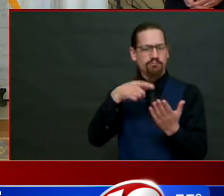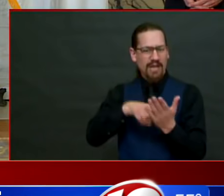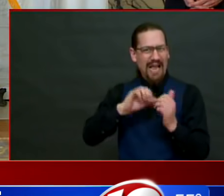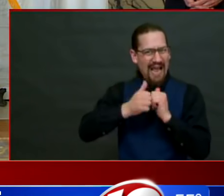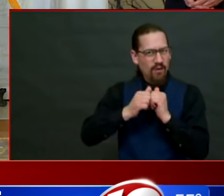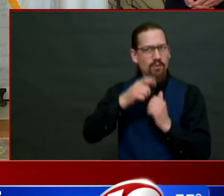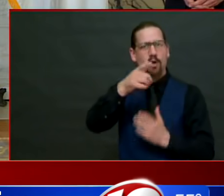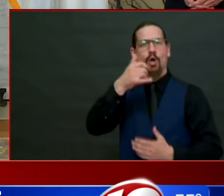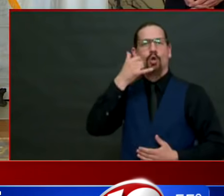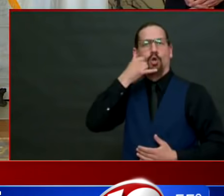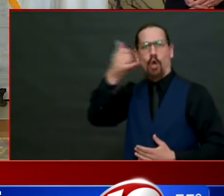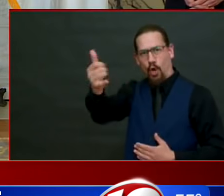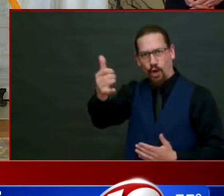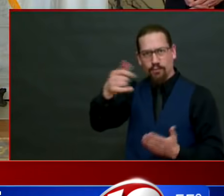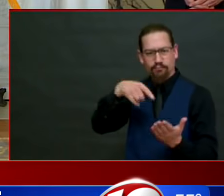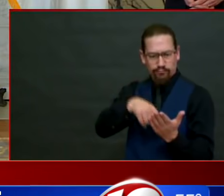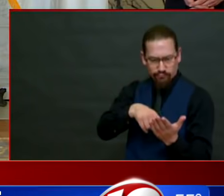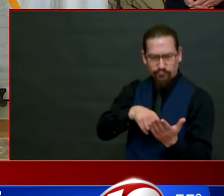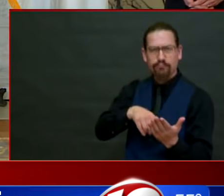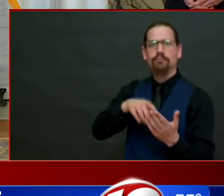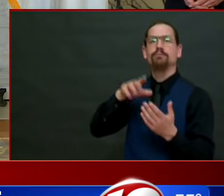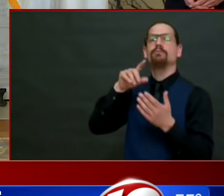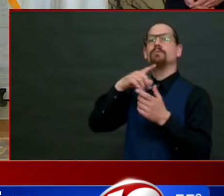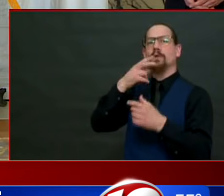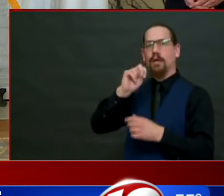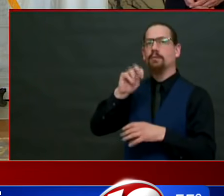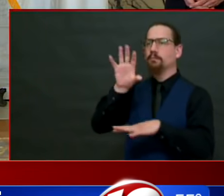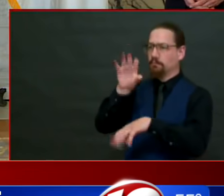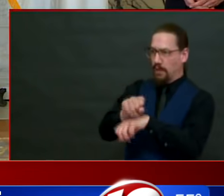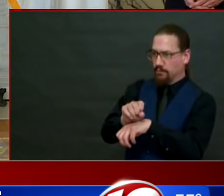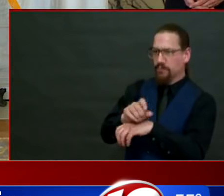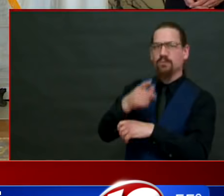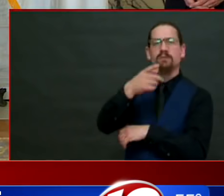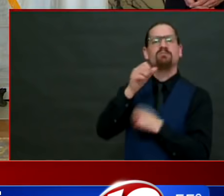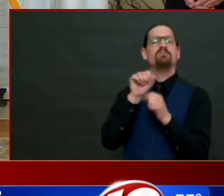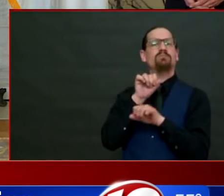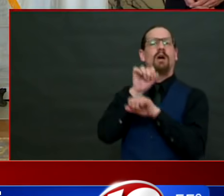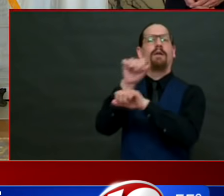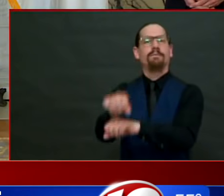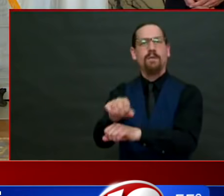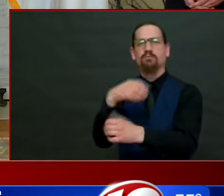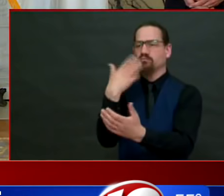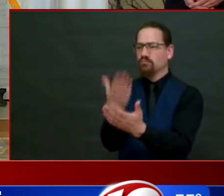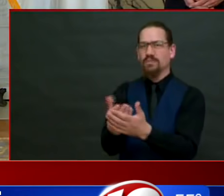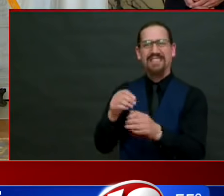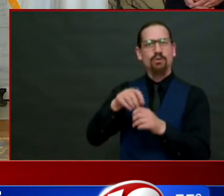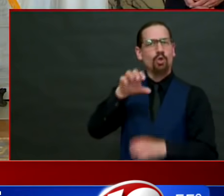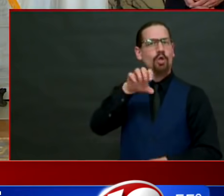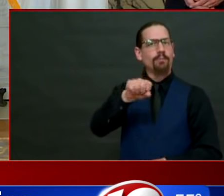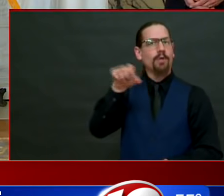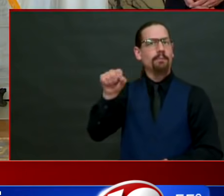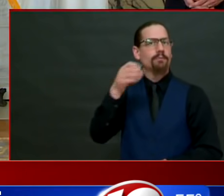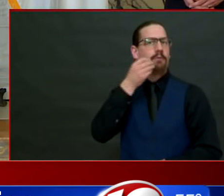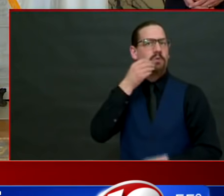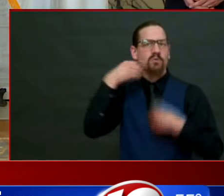TO A PARTICULAR STOP & SHOP. THE TESTS WILL BE RUN.